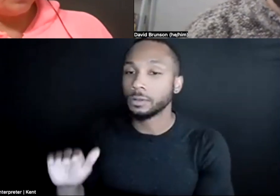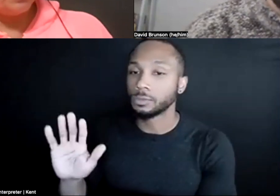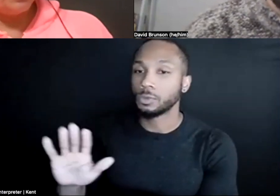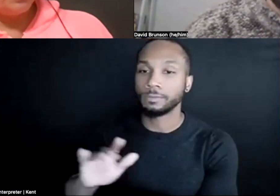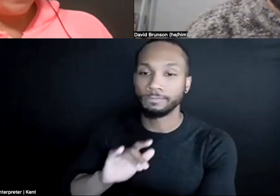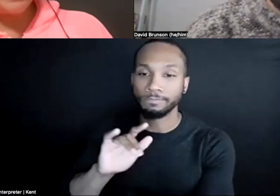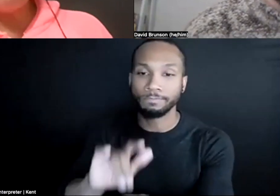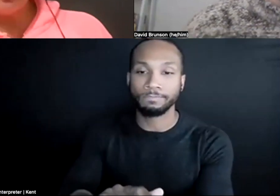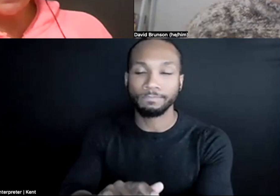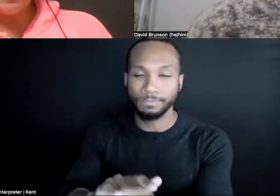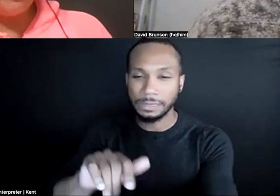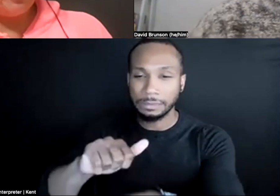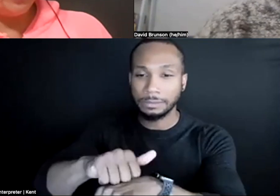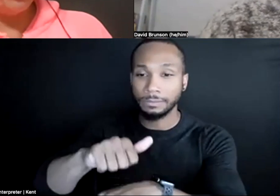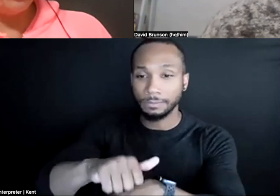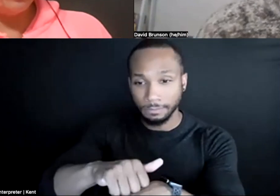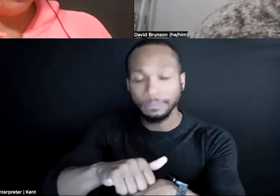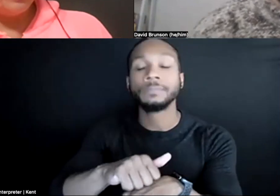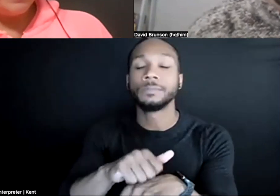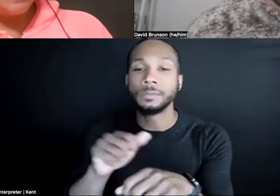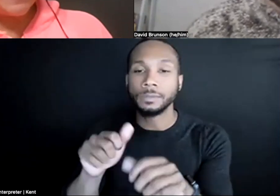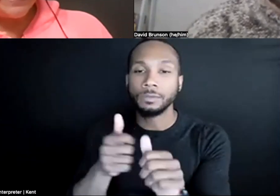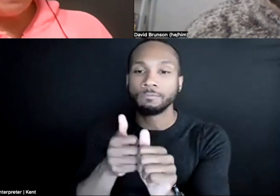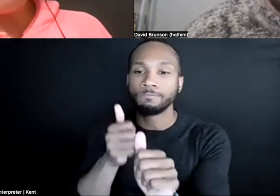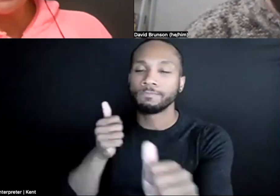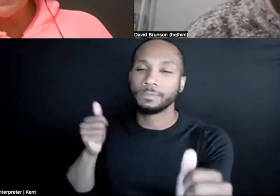refúgiate del frío que sirvan para algo